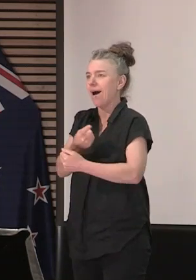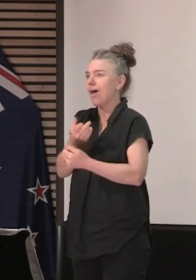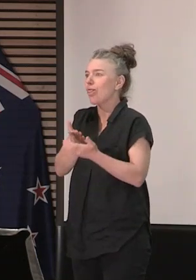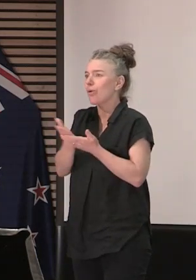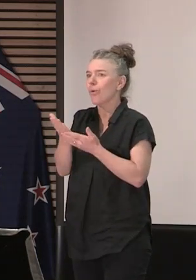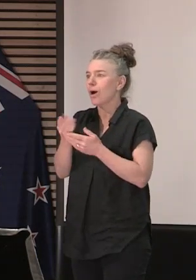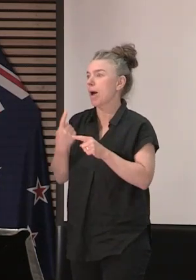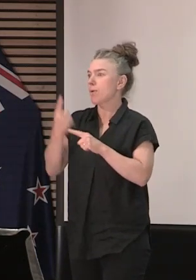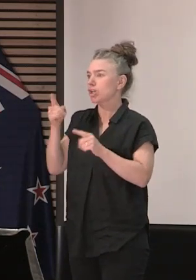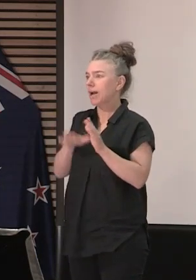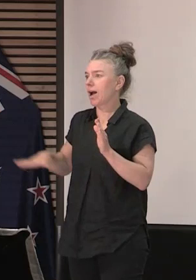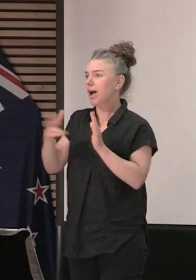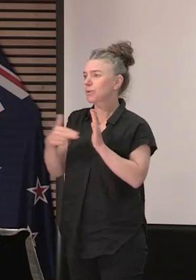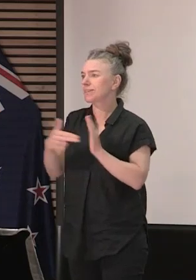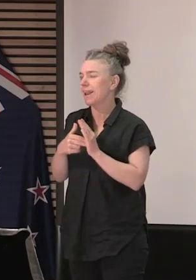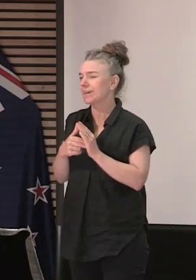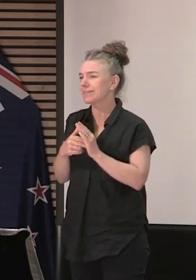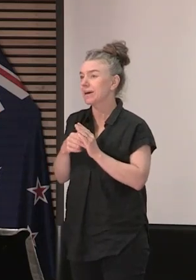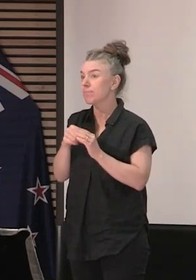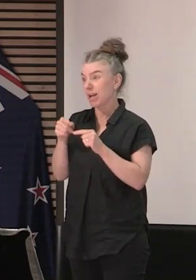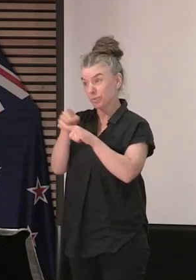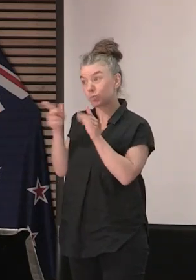But youheld the greatest power ofall.